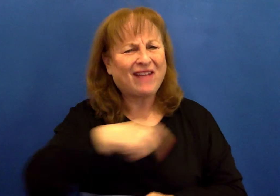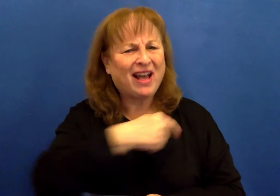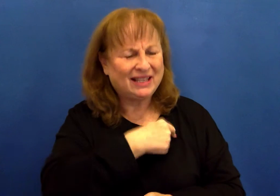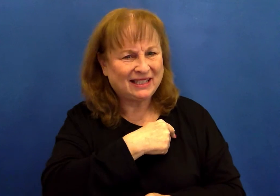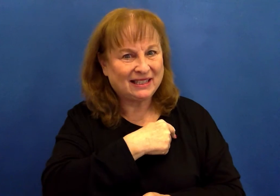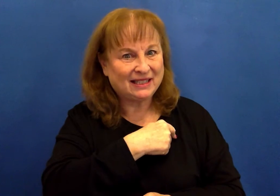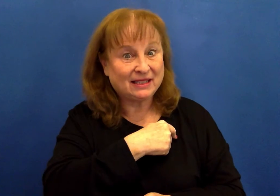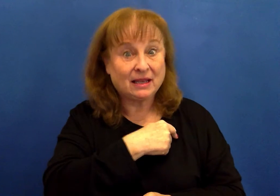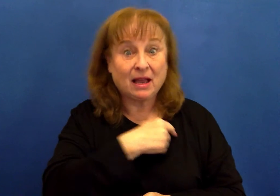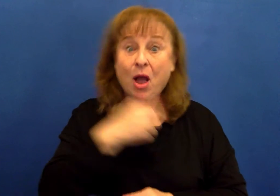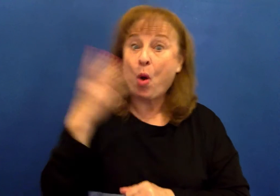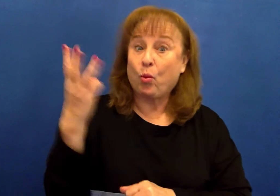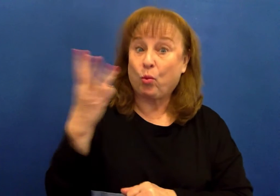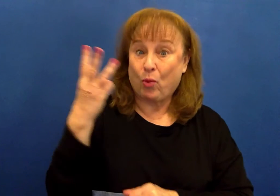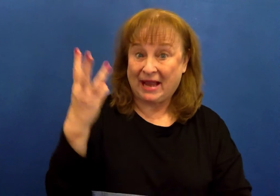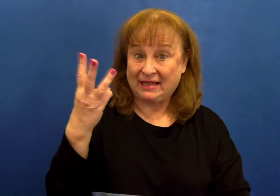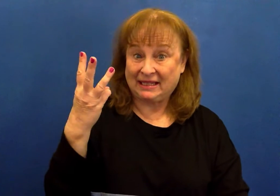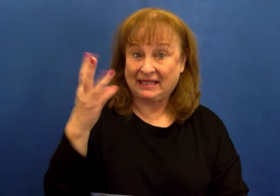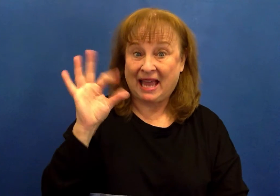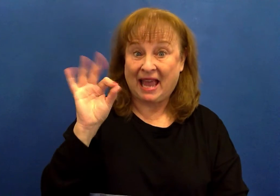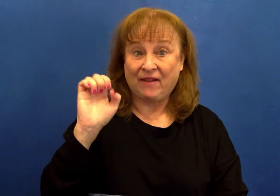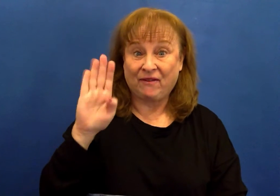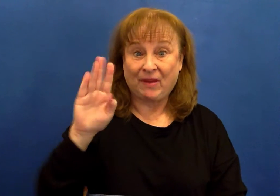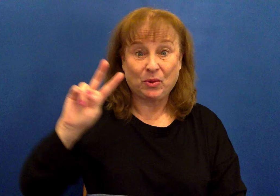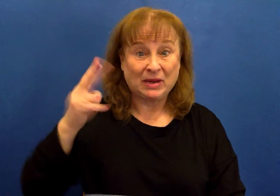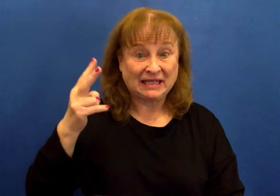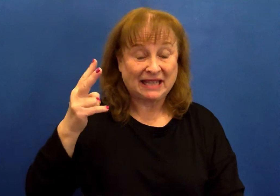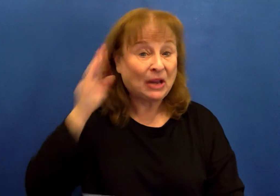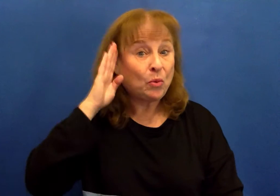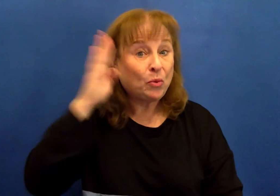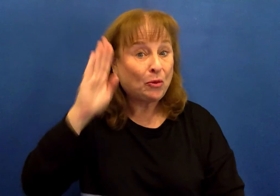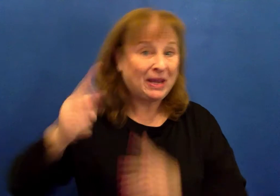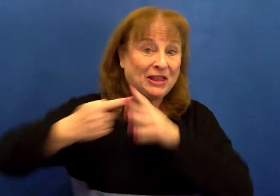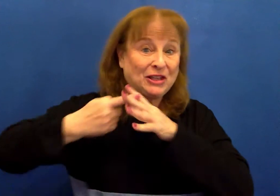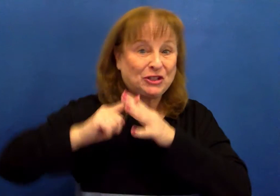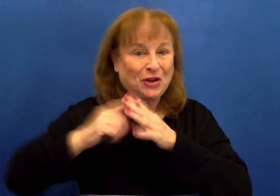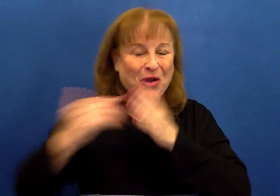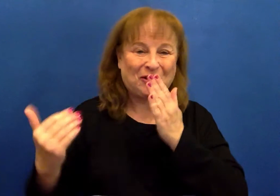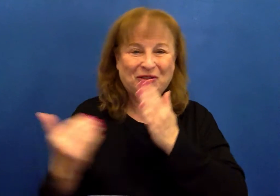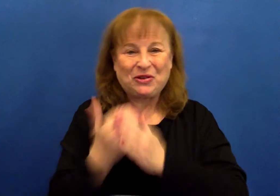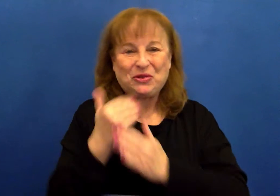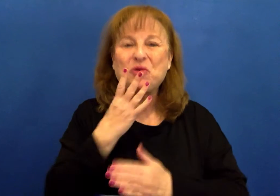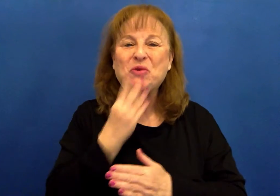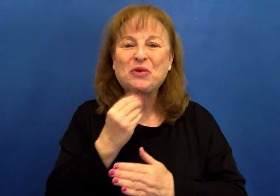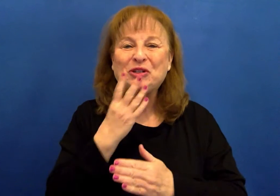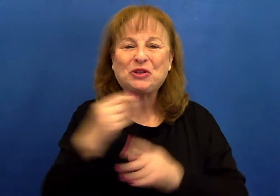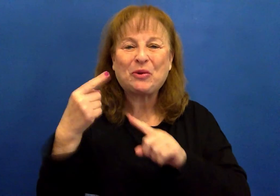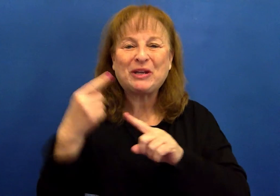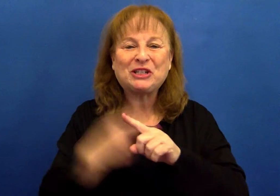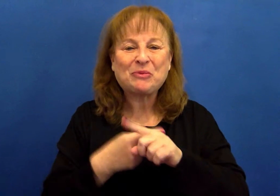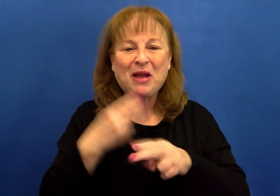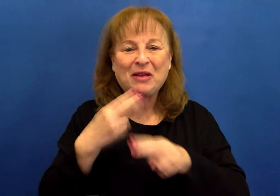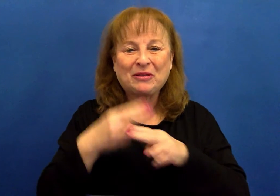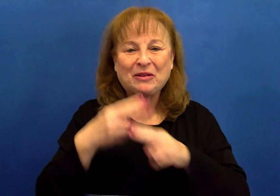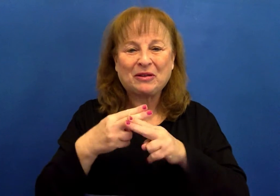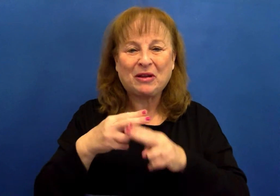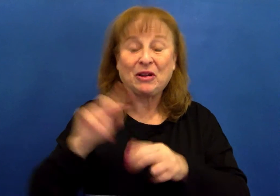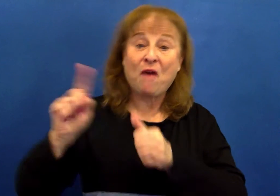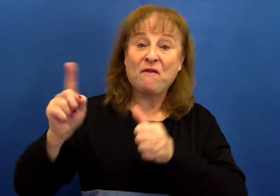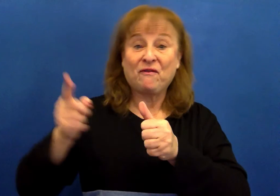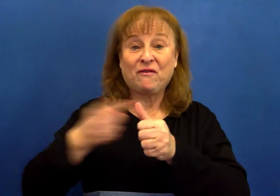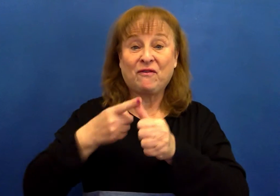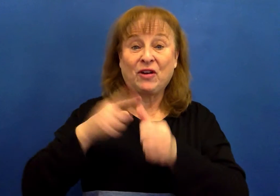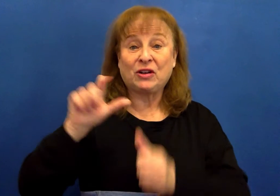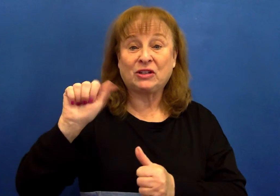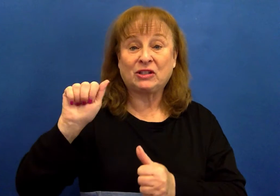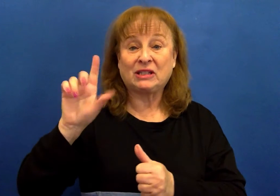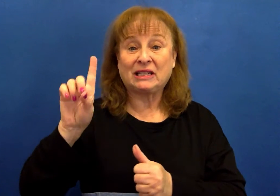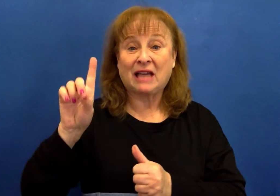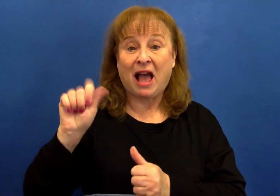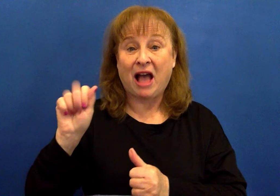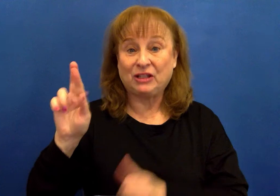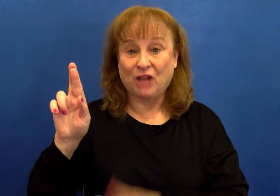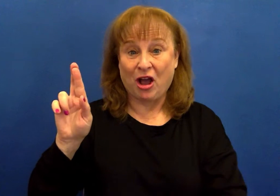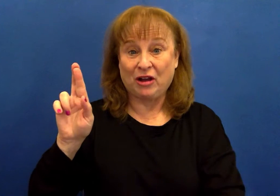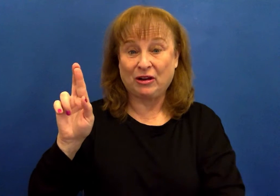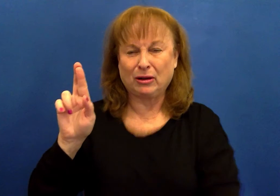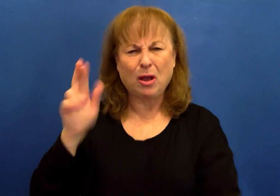Wednesday, February 2nd will be the start of the new Jewish month called first Adar. Why is this